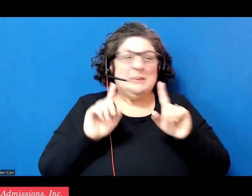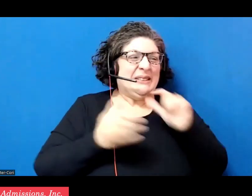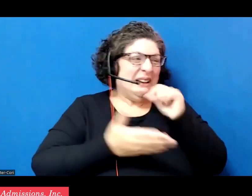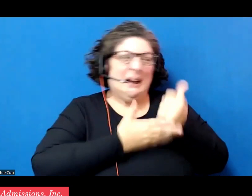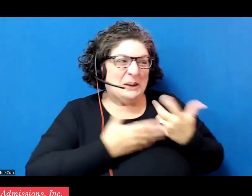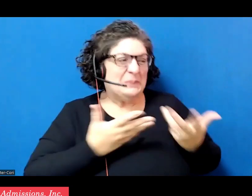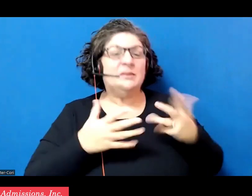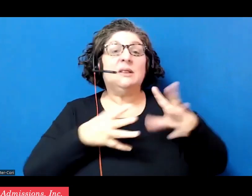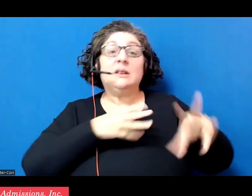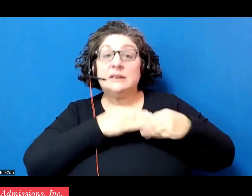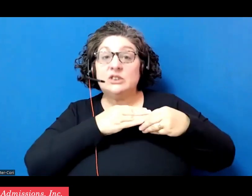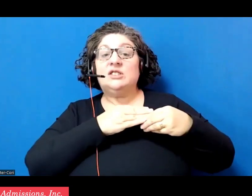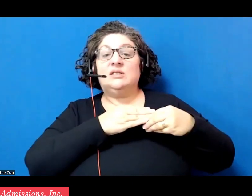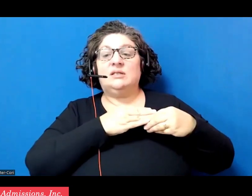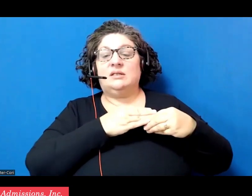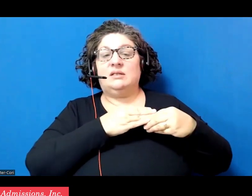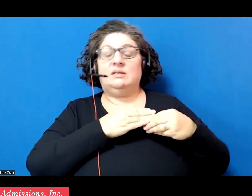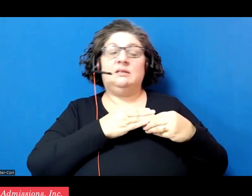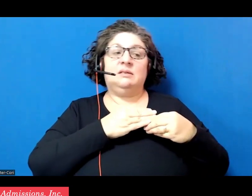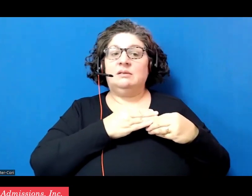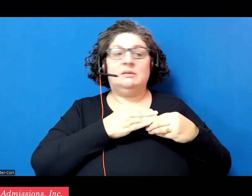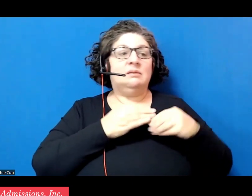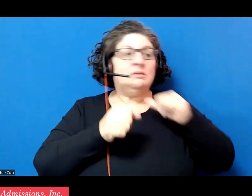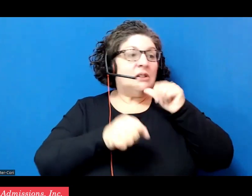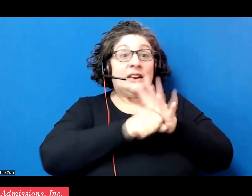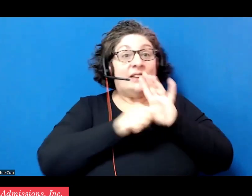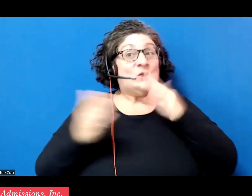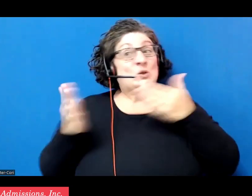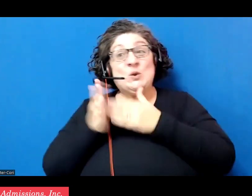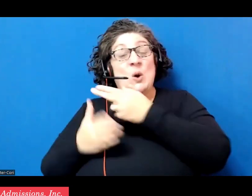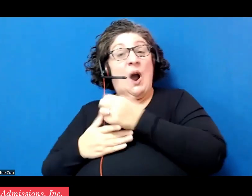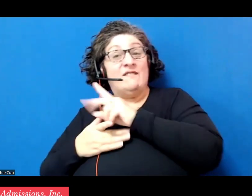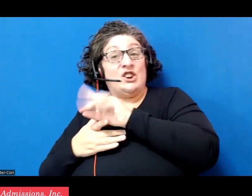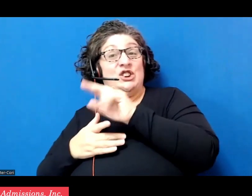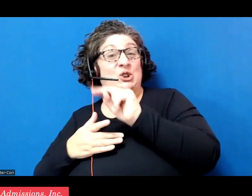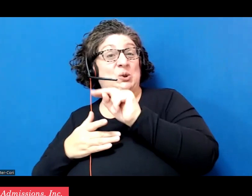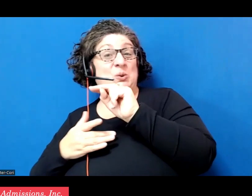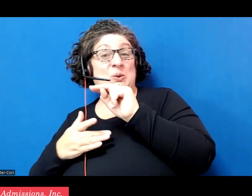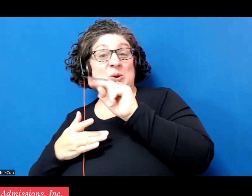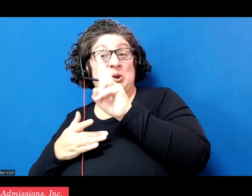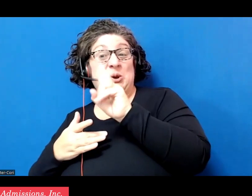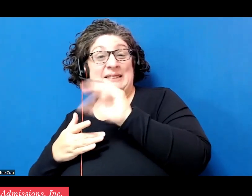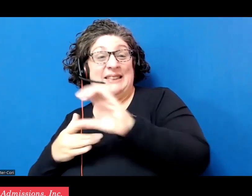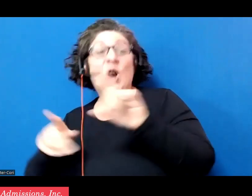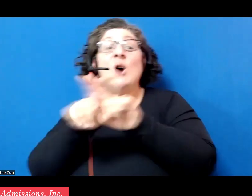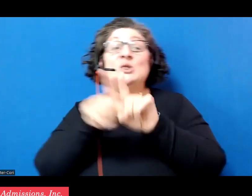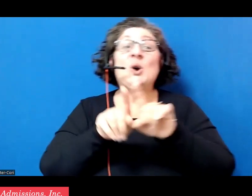And in addition, you know, it wasn't enough to sue Harvard and UNC. They're also suing University of Texas again Yale.